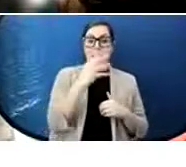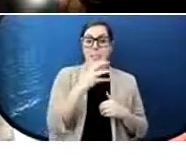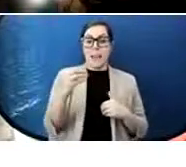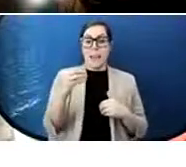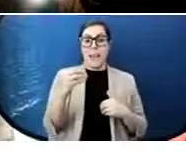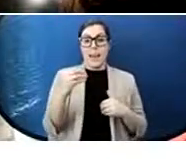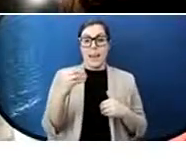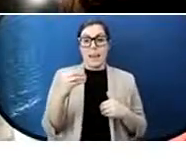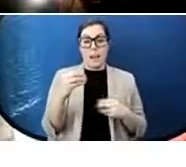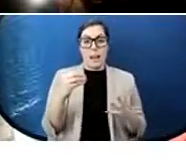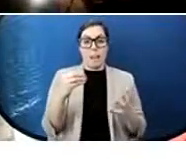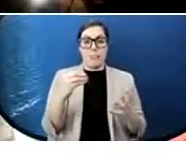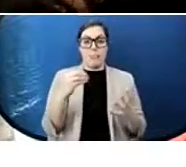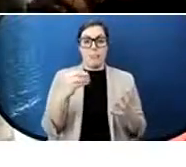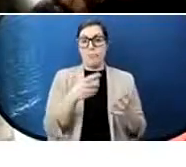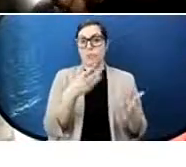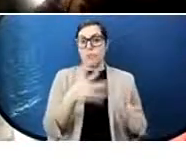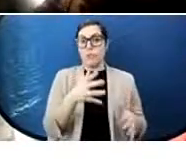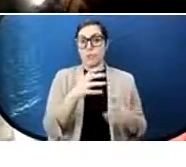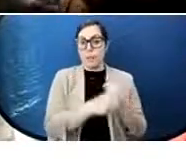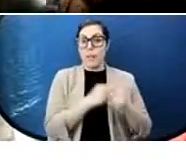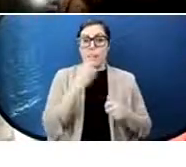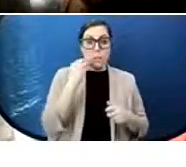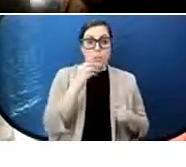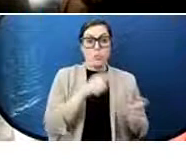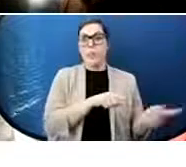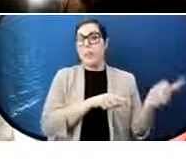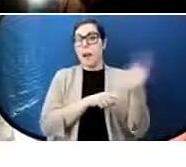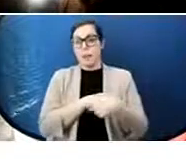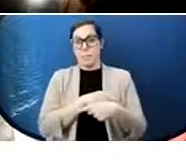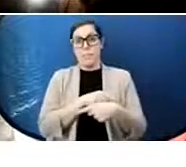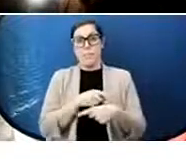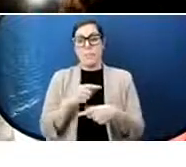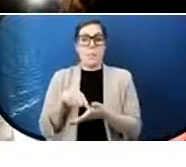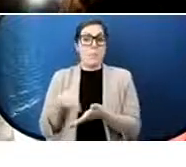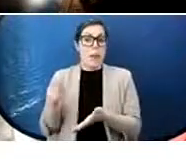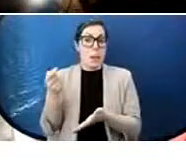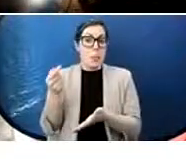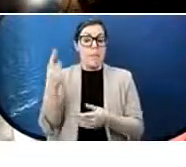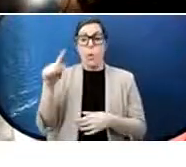volunteering abroad to earn a little speaker fee, and talk to a group of their peers